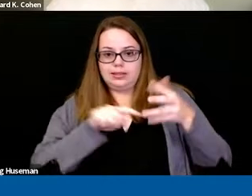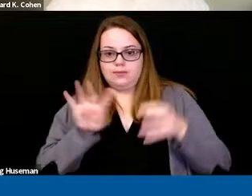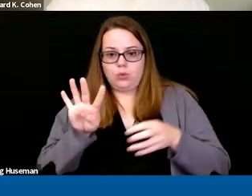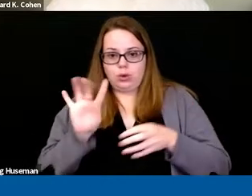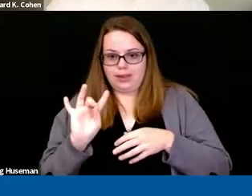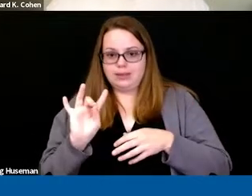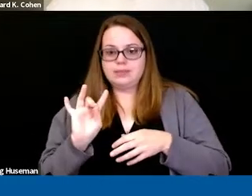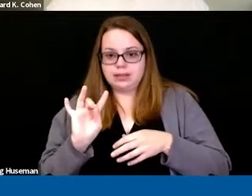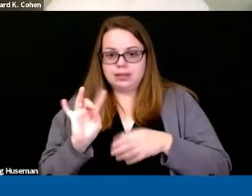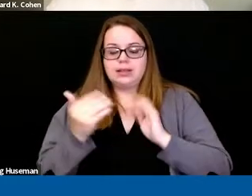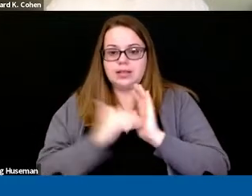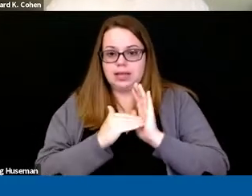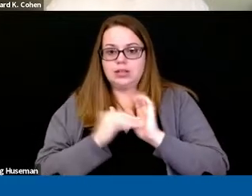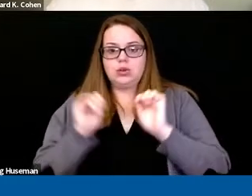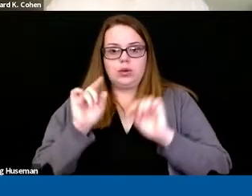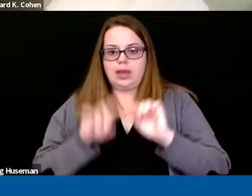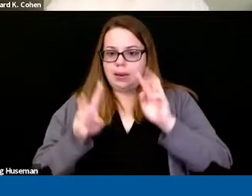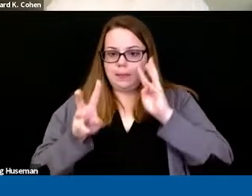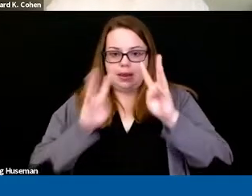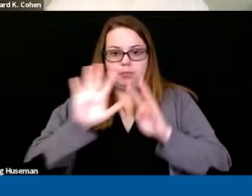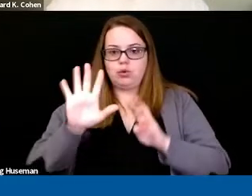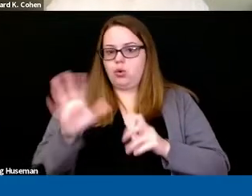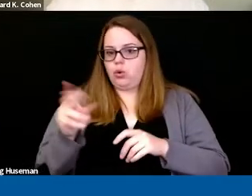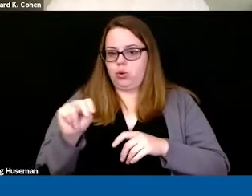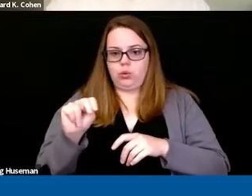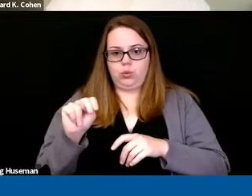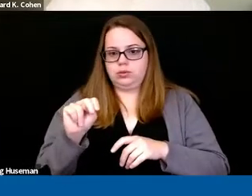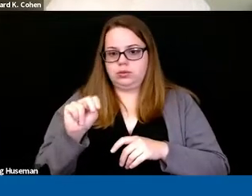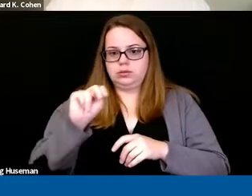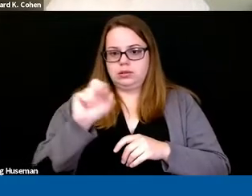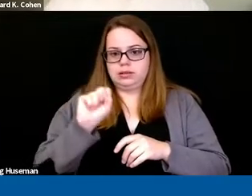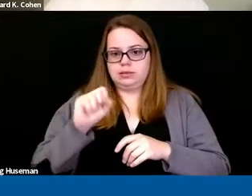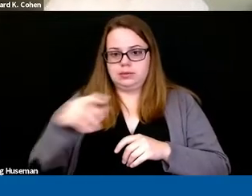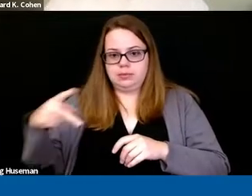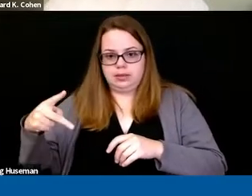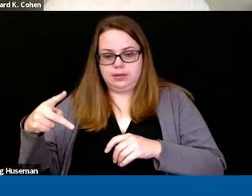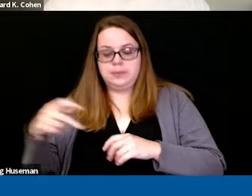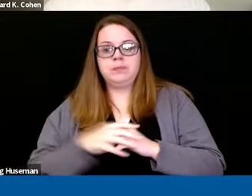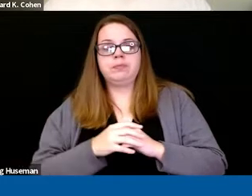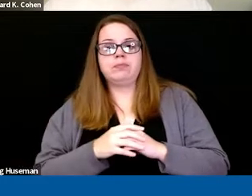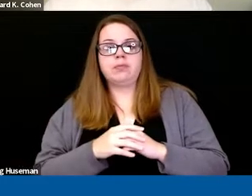Again, you cannot make up your own states and properties. And along with not being able to make up your own,